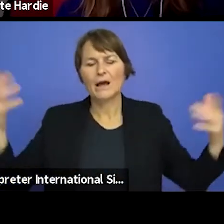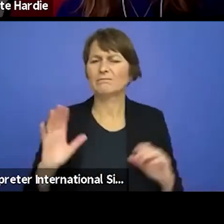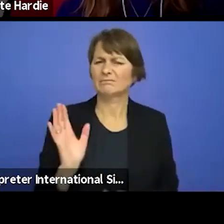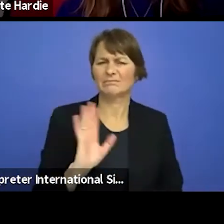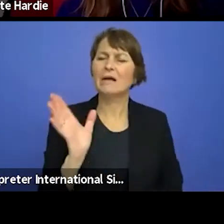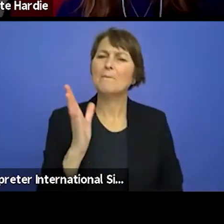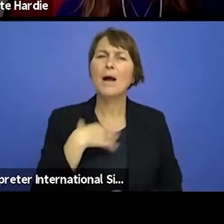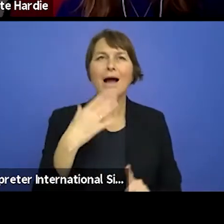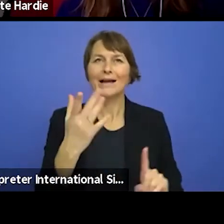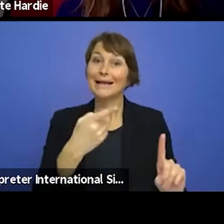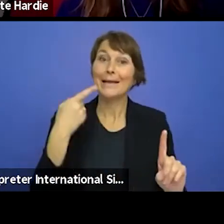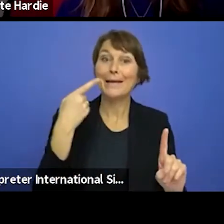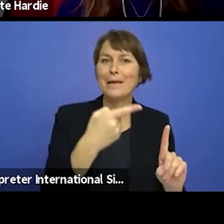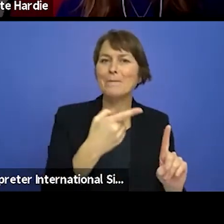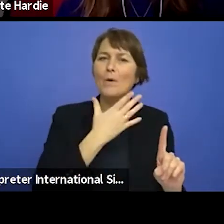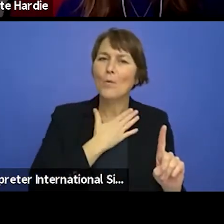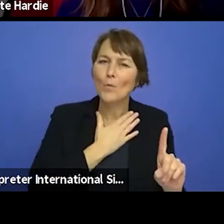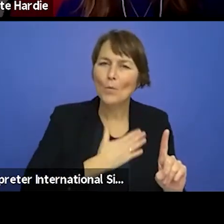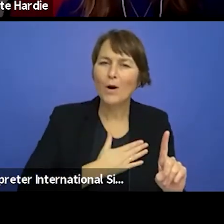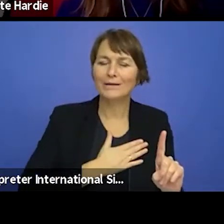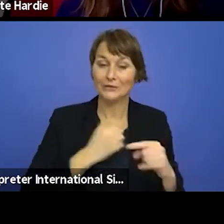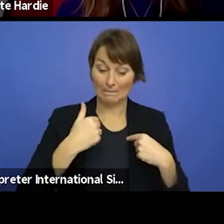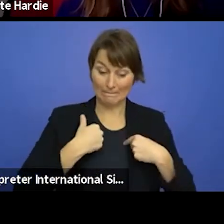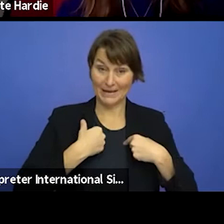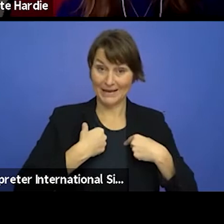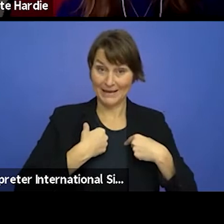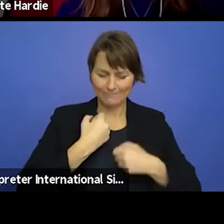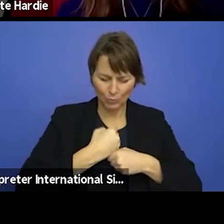trying you know to to when I work I'm trying to think about that you know like I look at